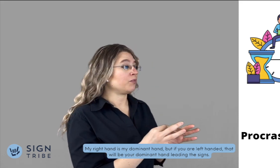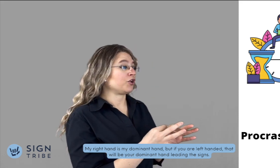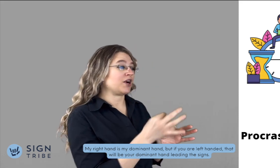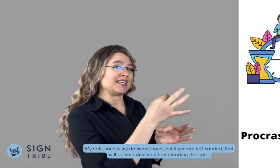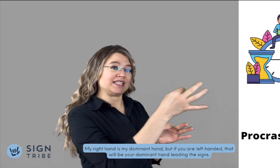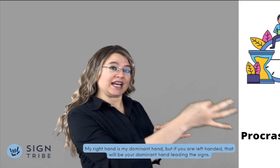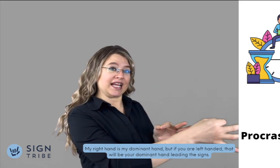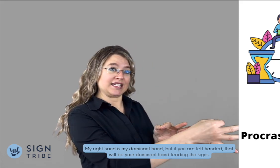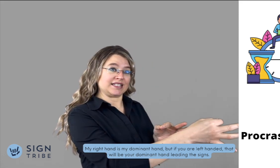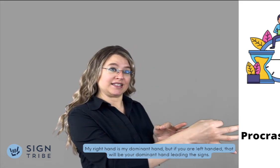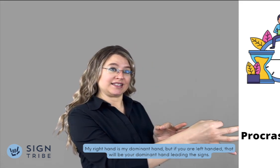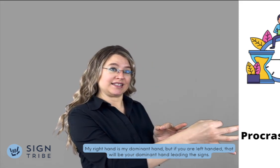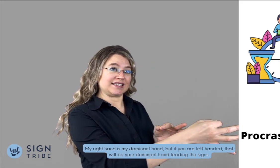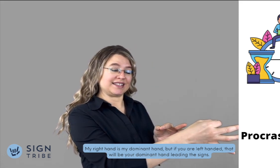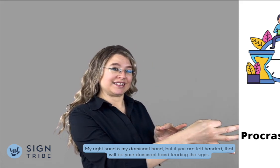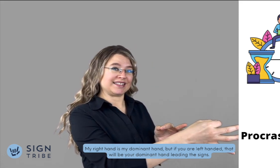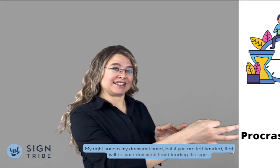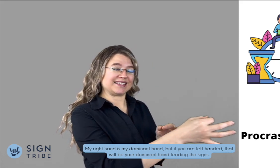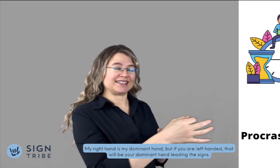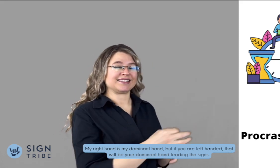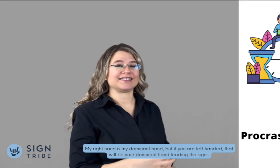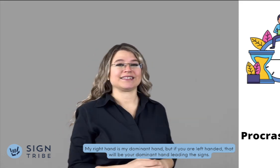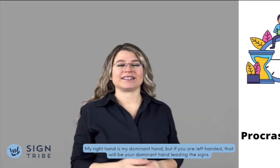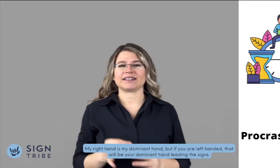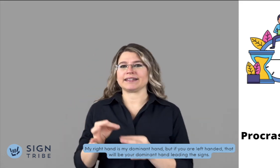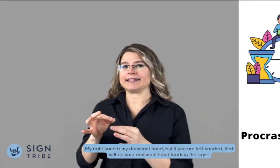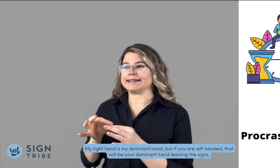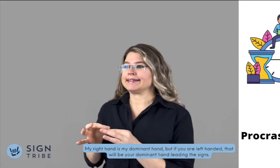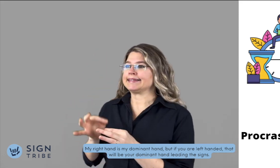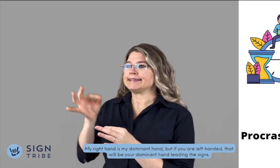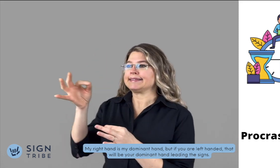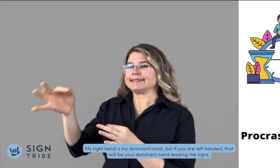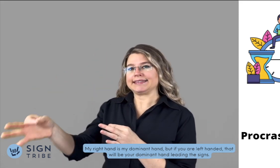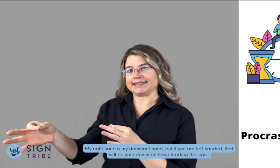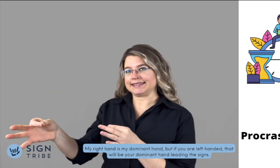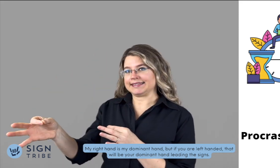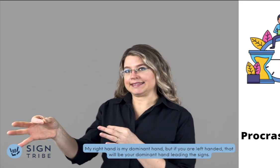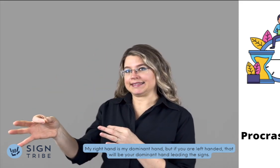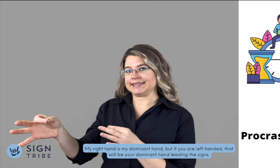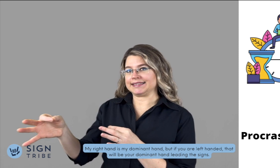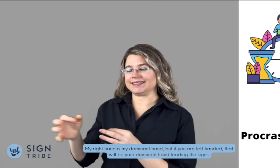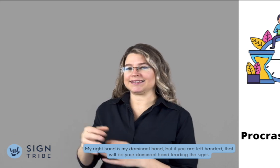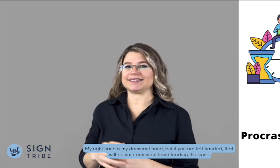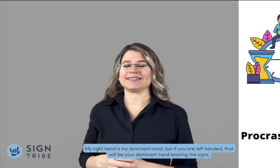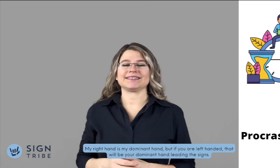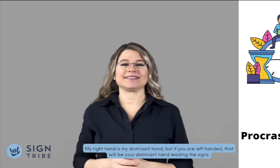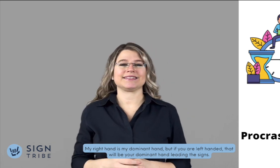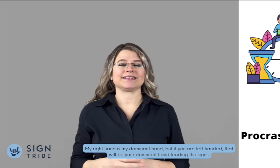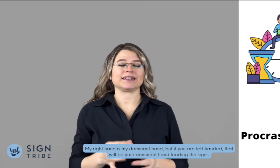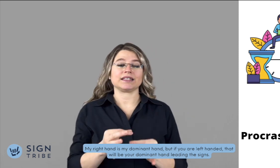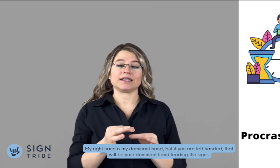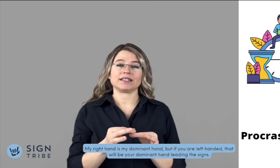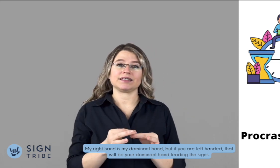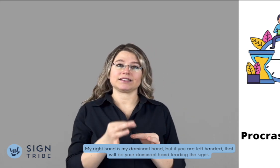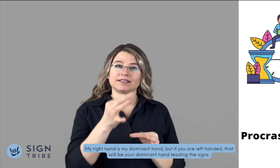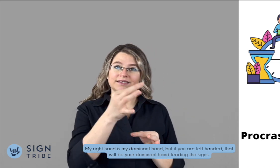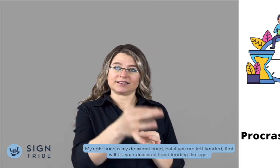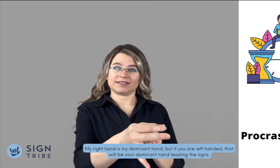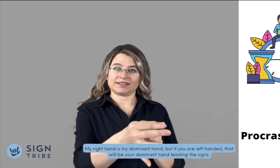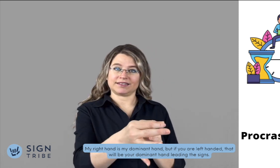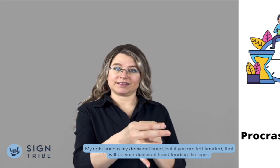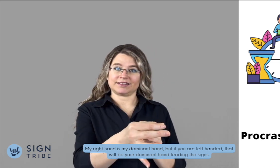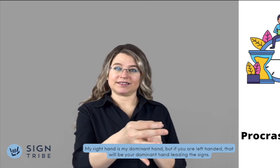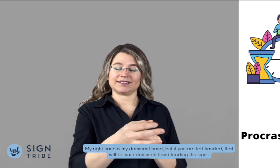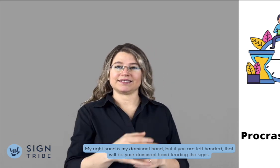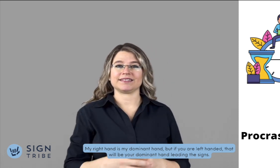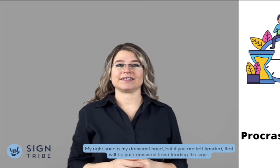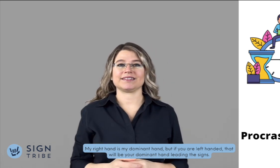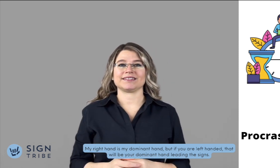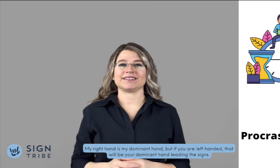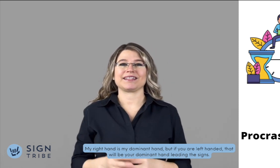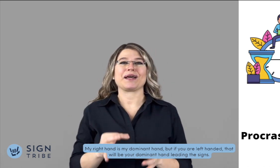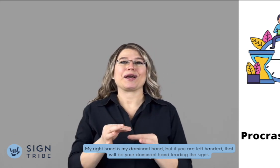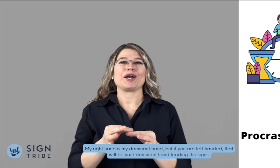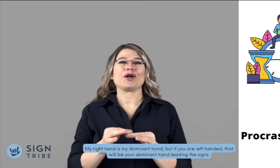Procrastinate.